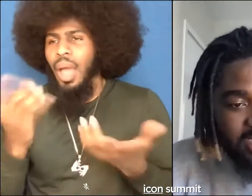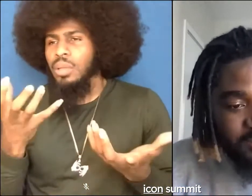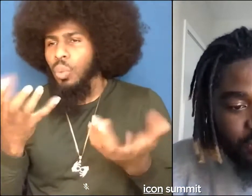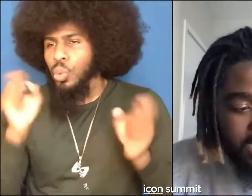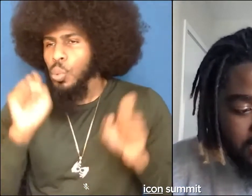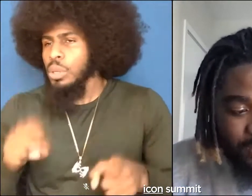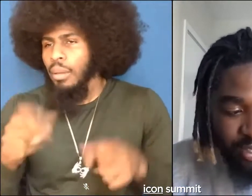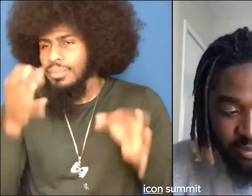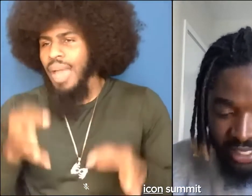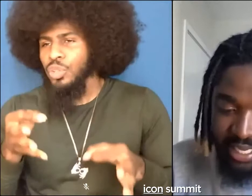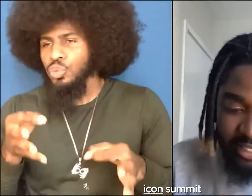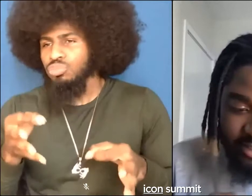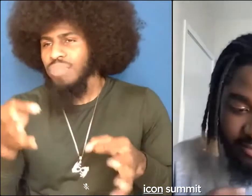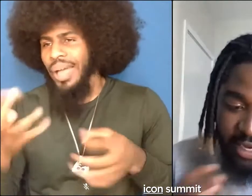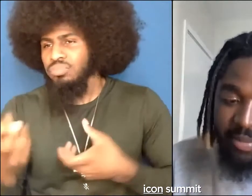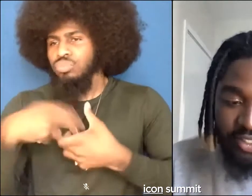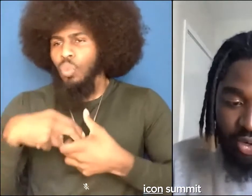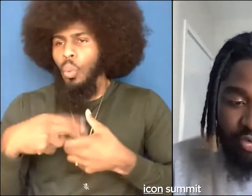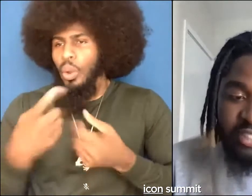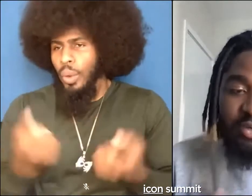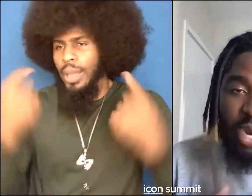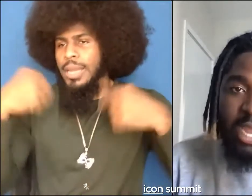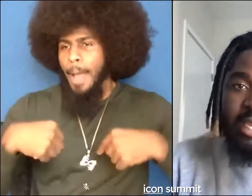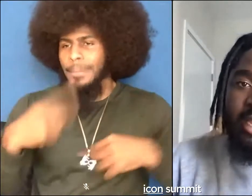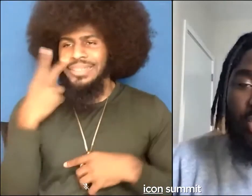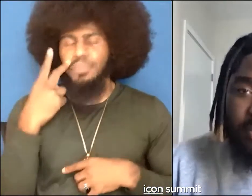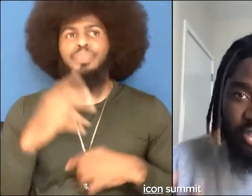Then that leads me to my last point, which I think is the fundamental reason why we pursue